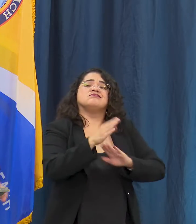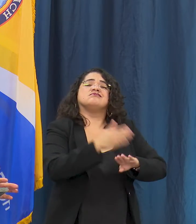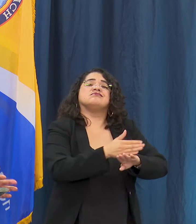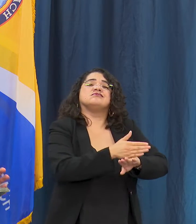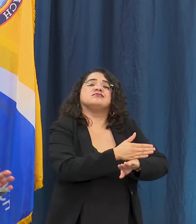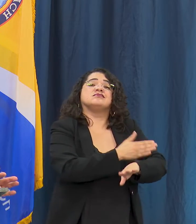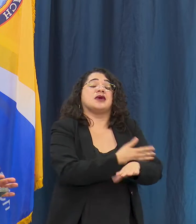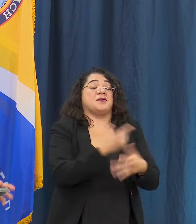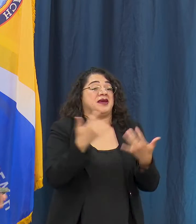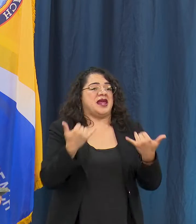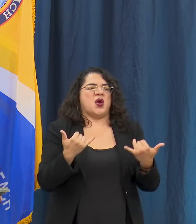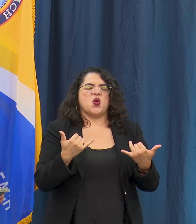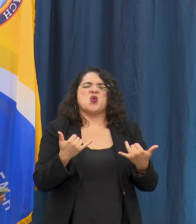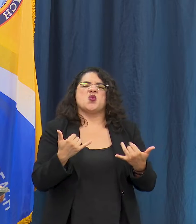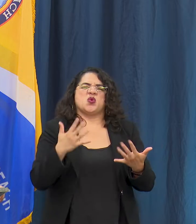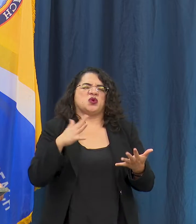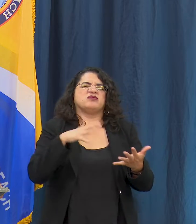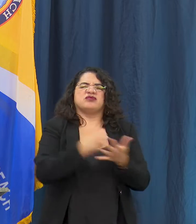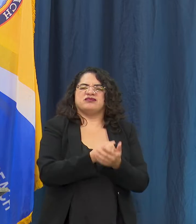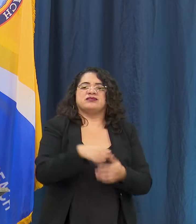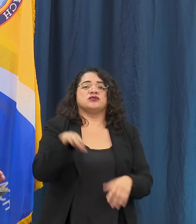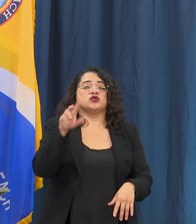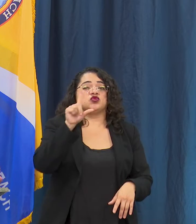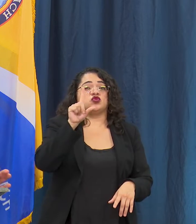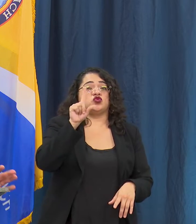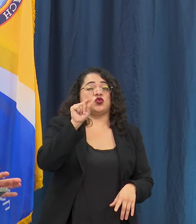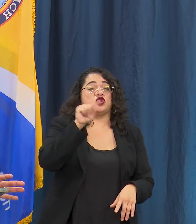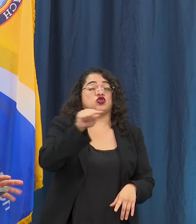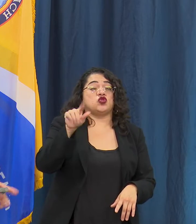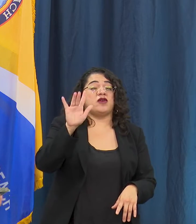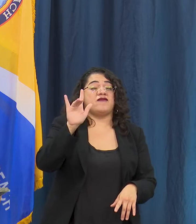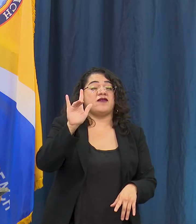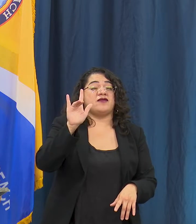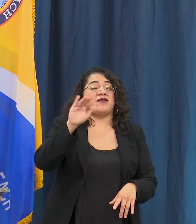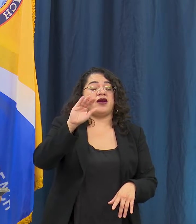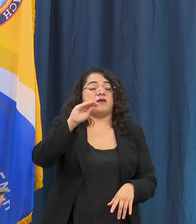20 and 25% of the population, I think it's 60,000 people they're on